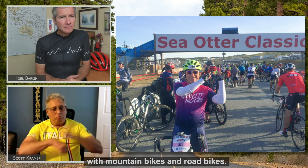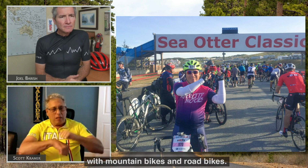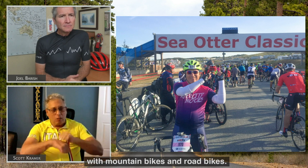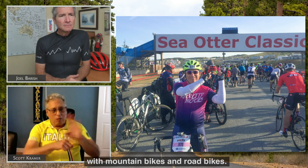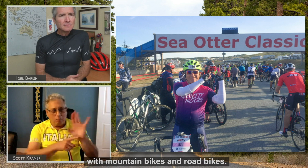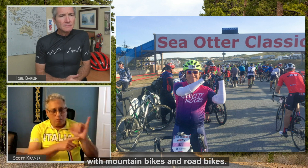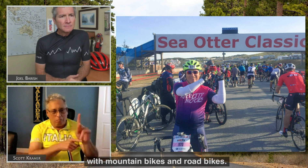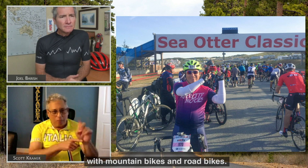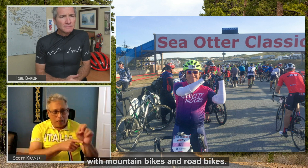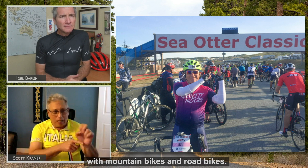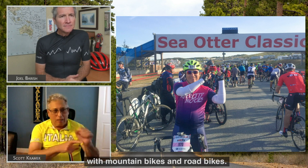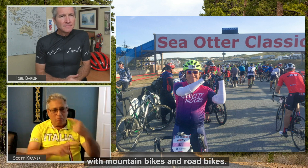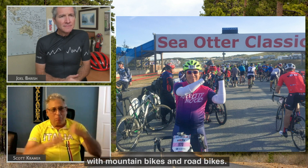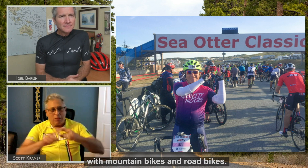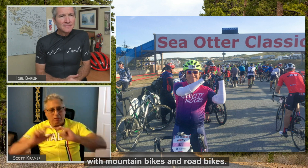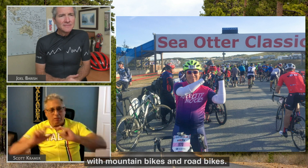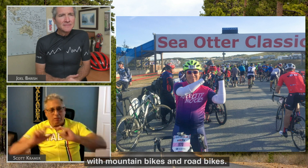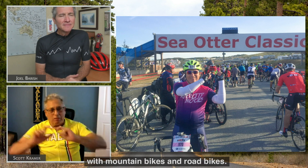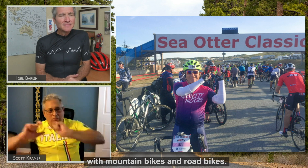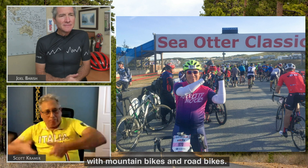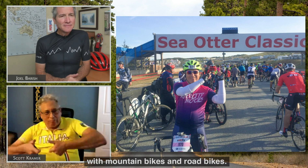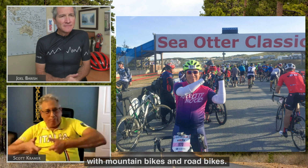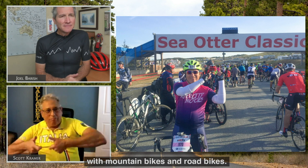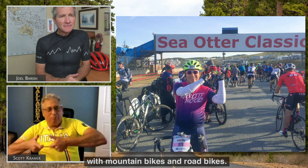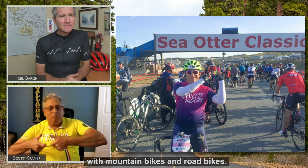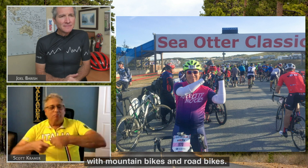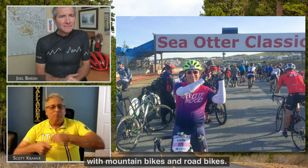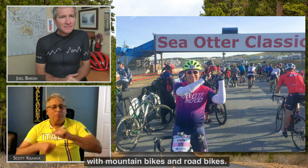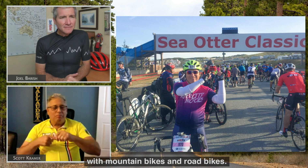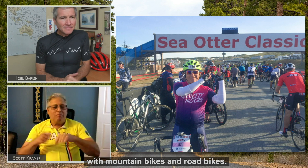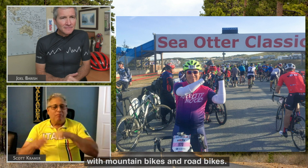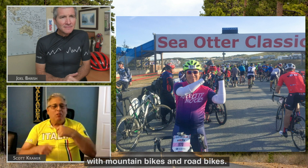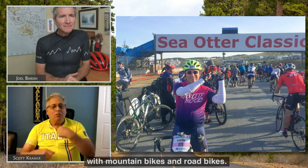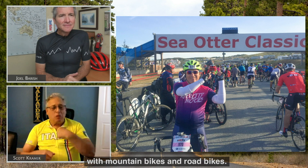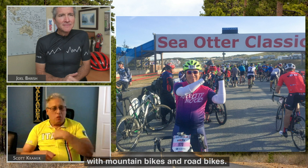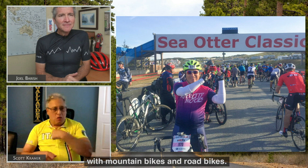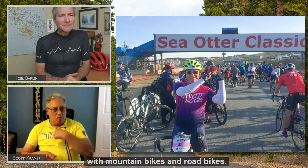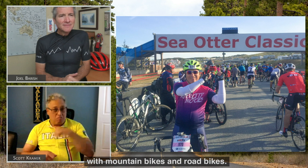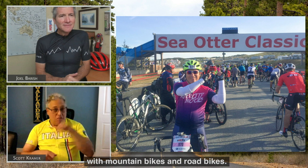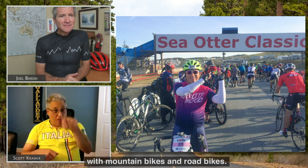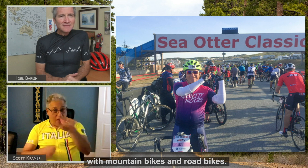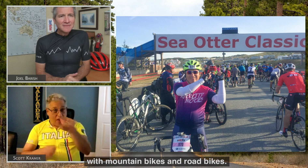with mountain bikes and road bikes.